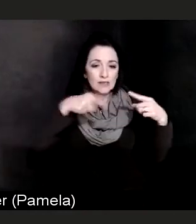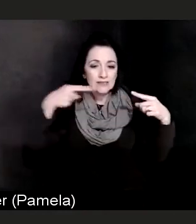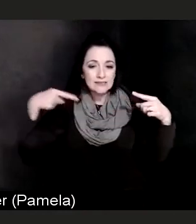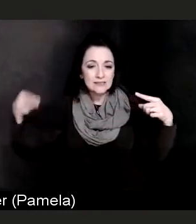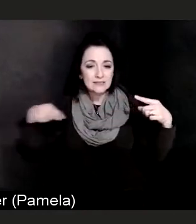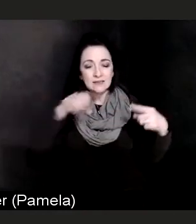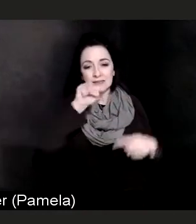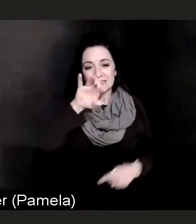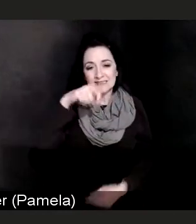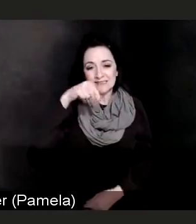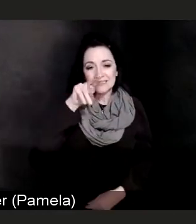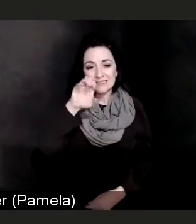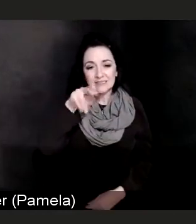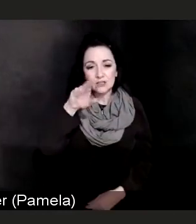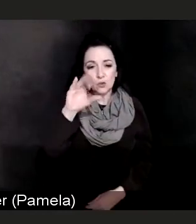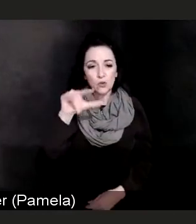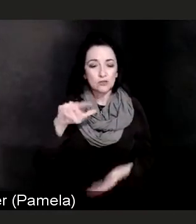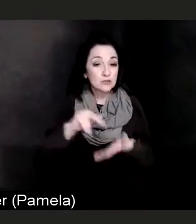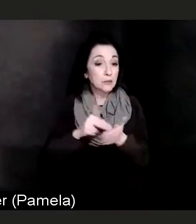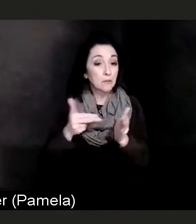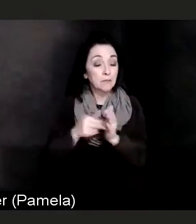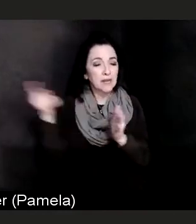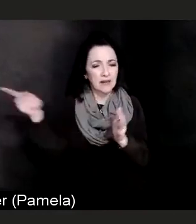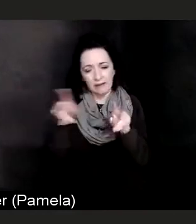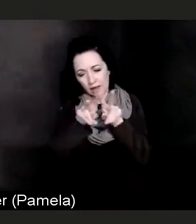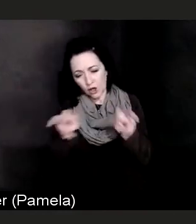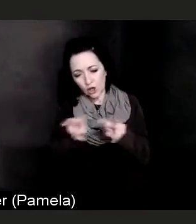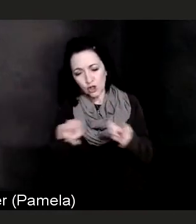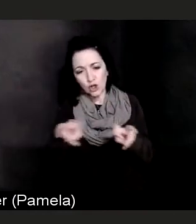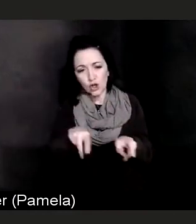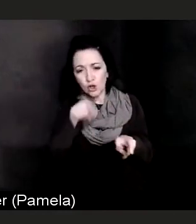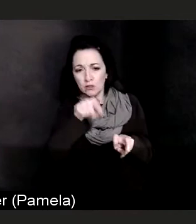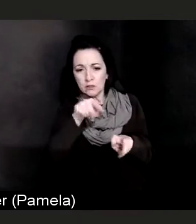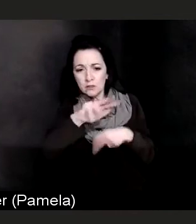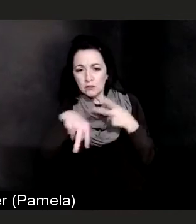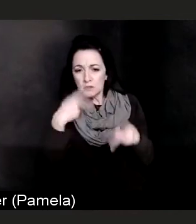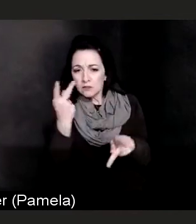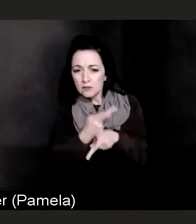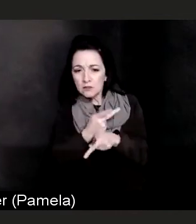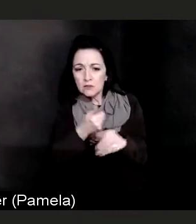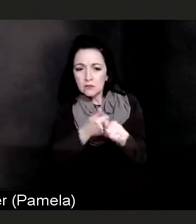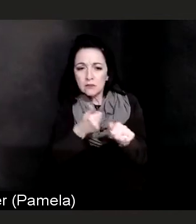or the genetic blueprint of the virus. We'll look to see if there are significant differences